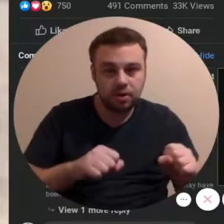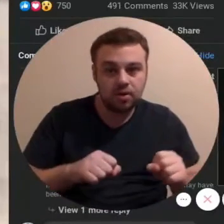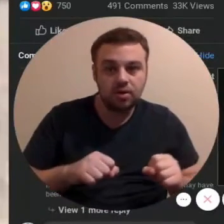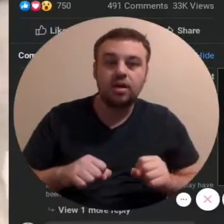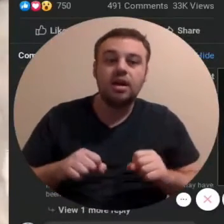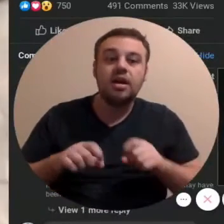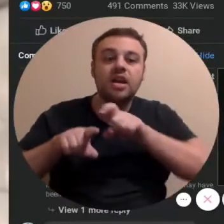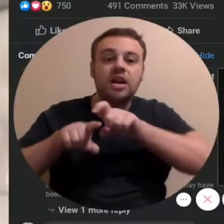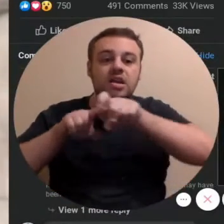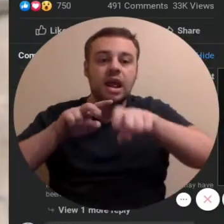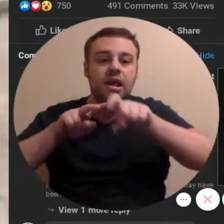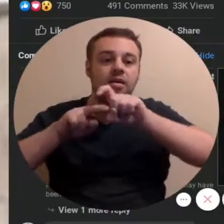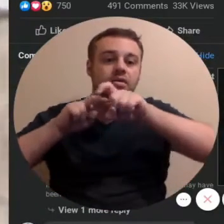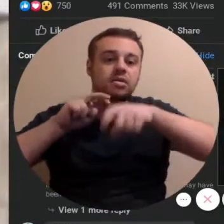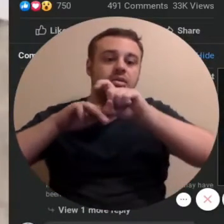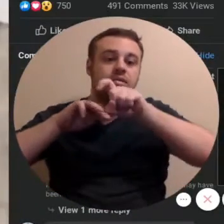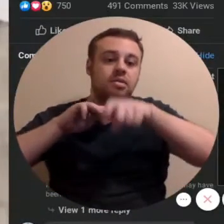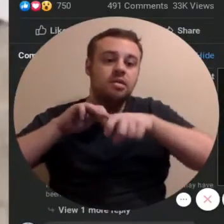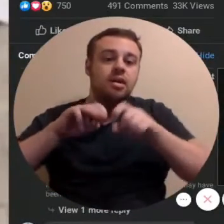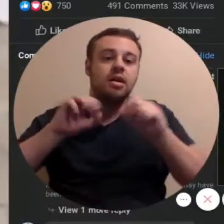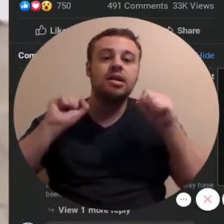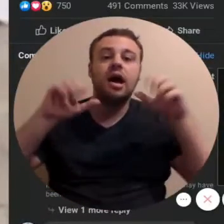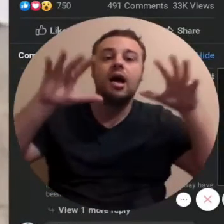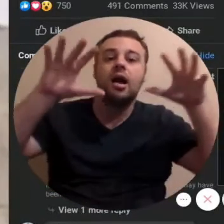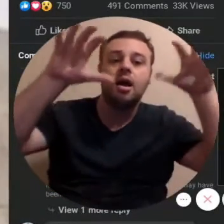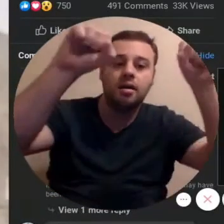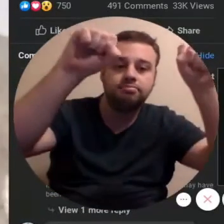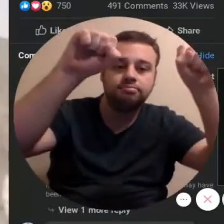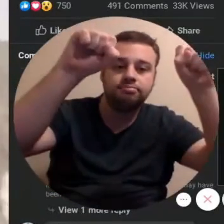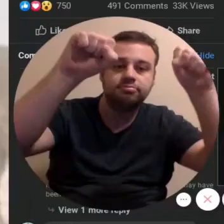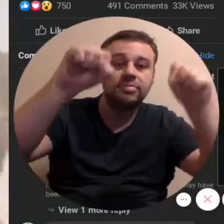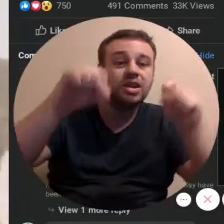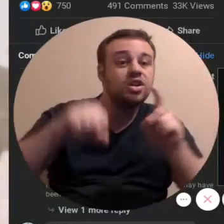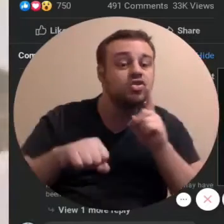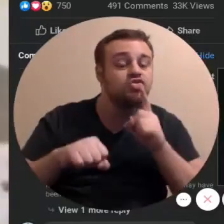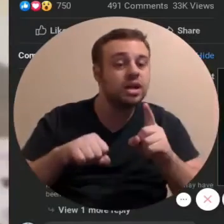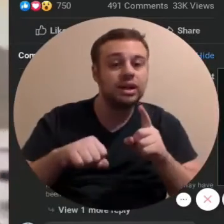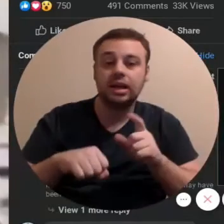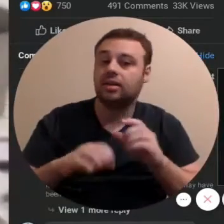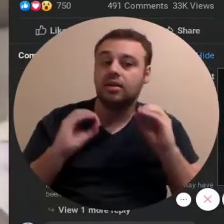and not burn any calories holding on with their muscle strength.